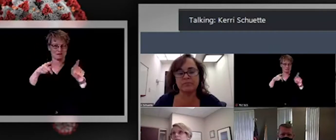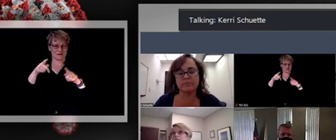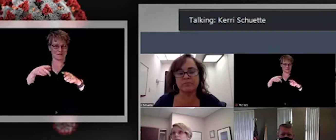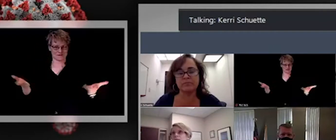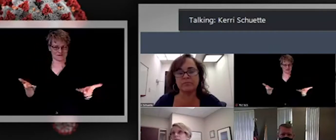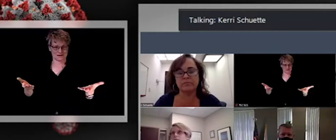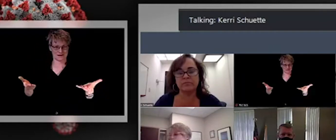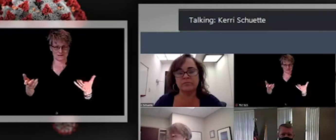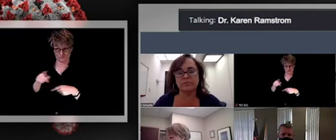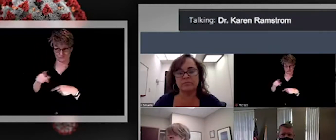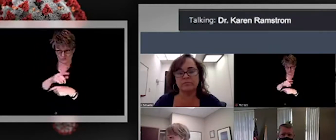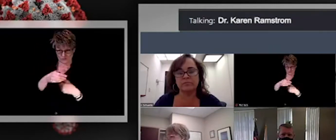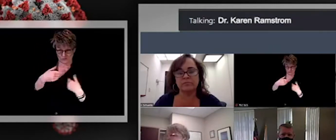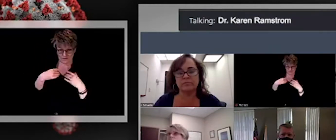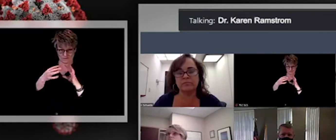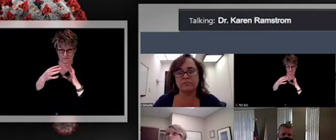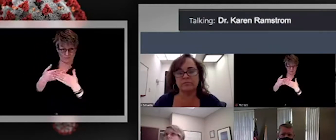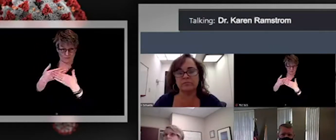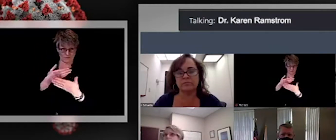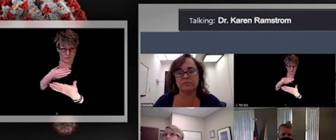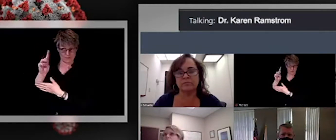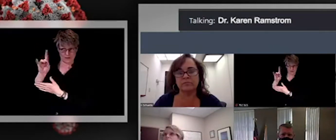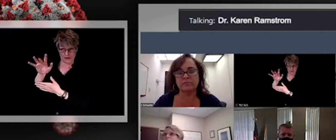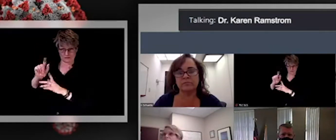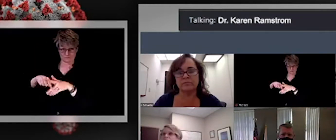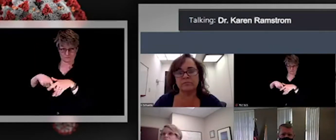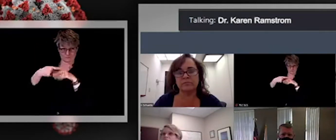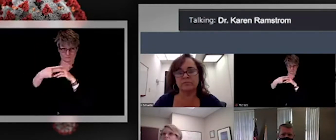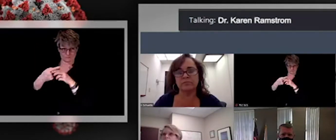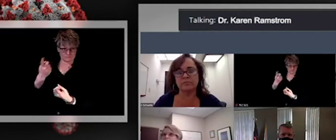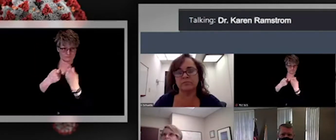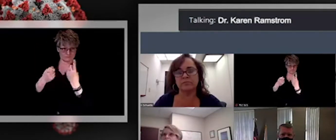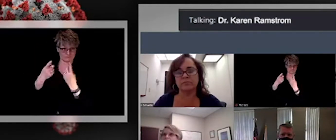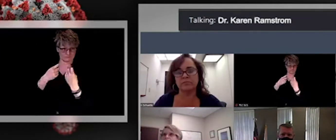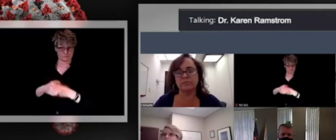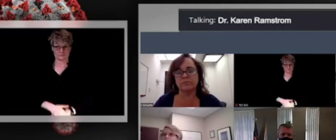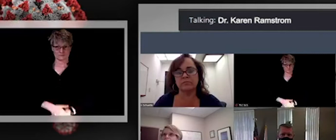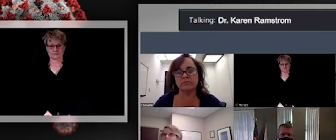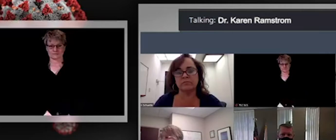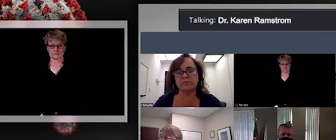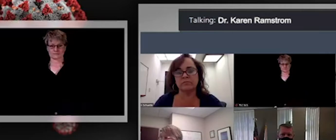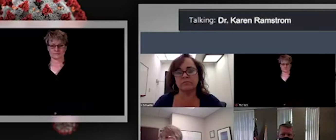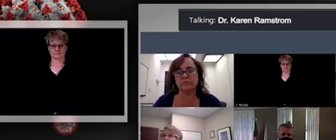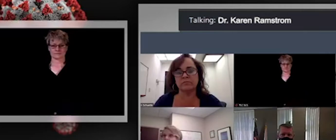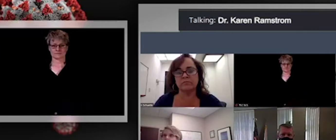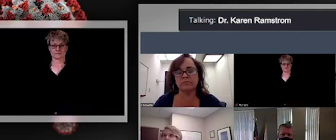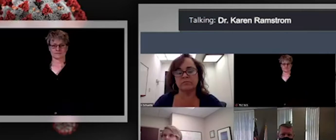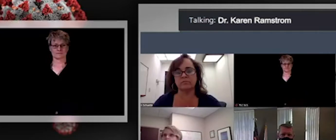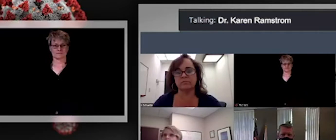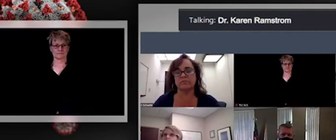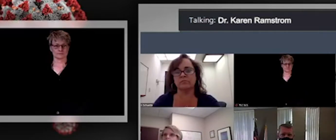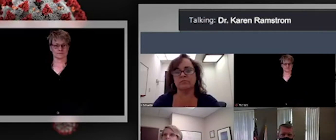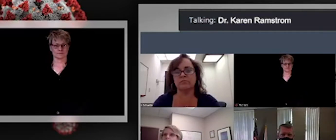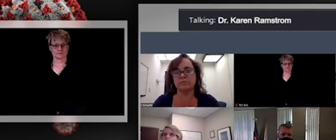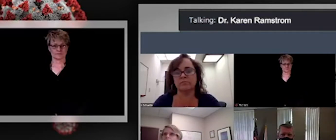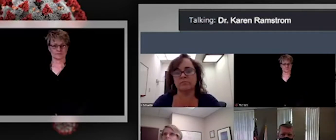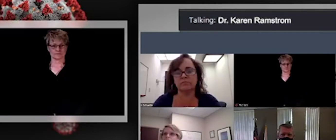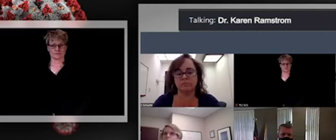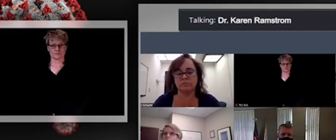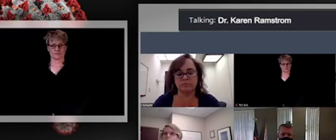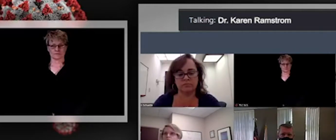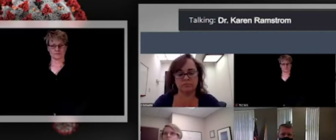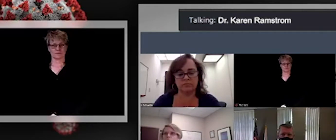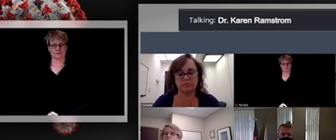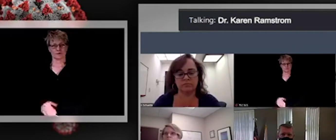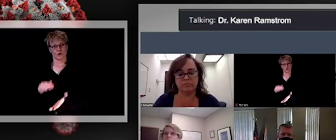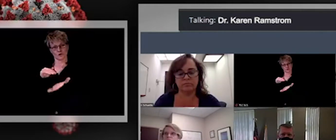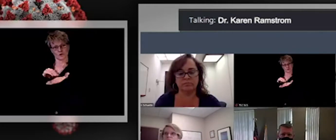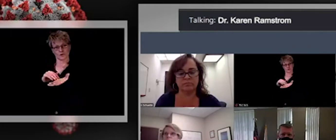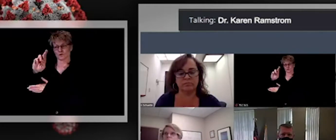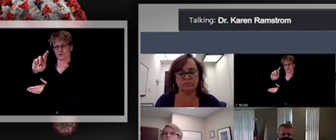Good morning everybody. I had some information to share based on some questions we have received